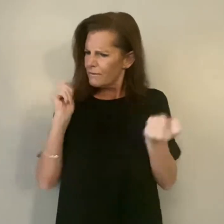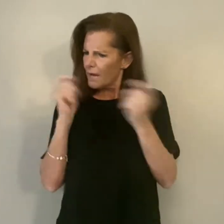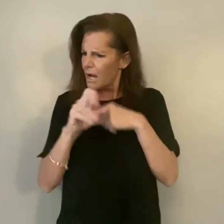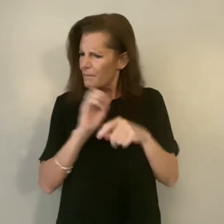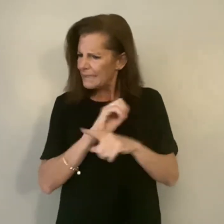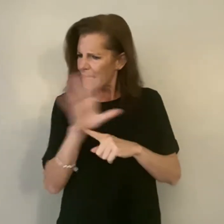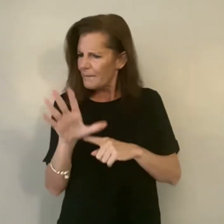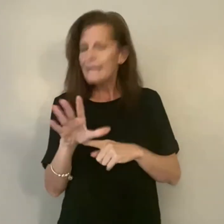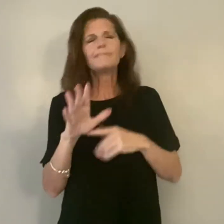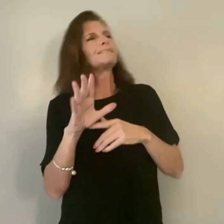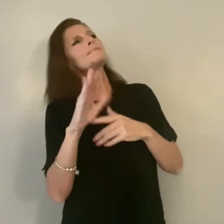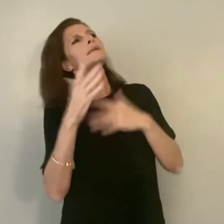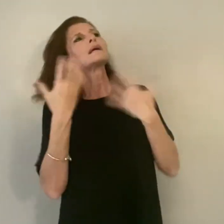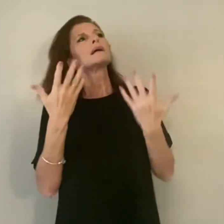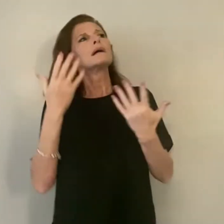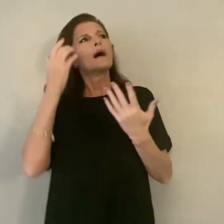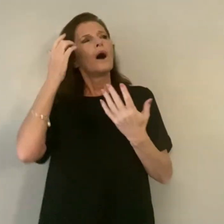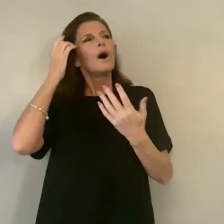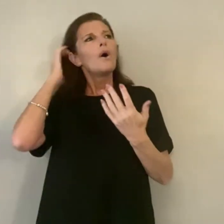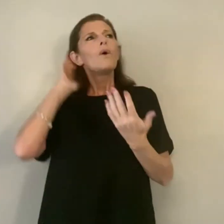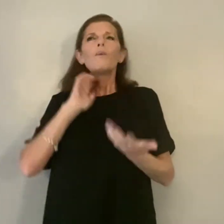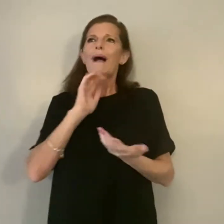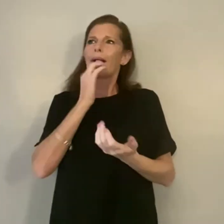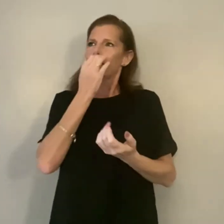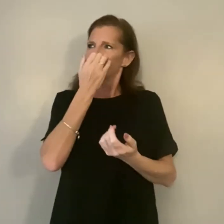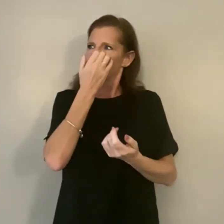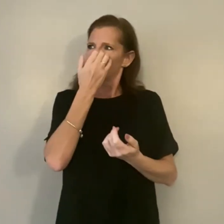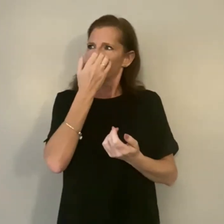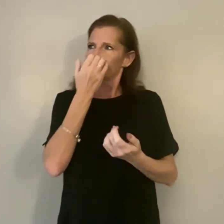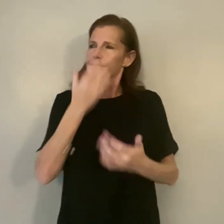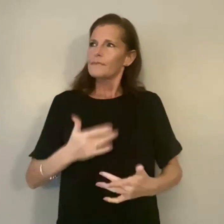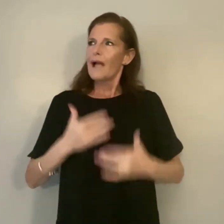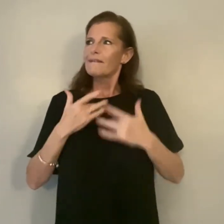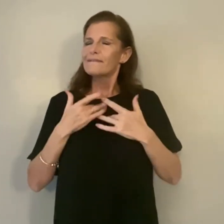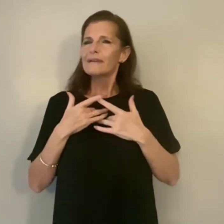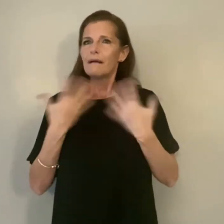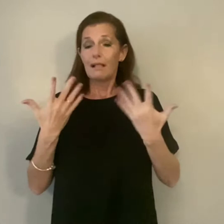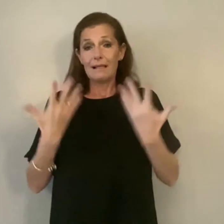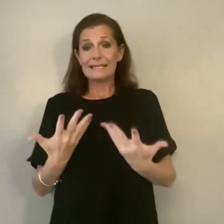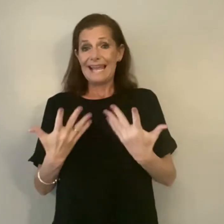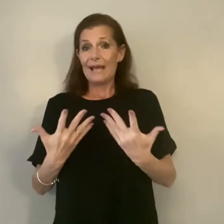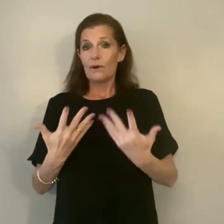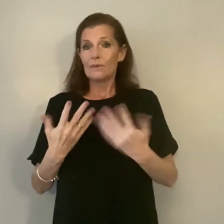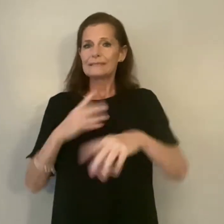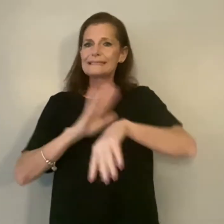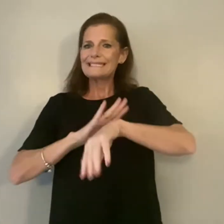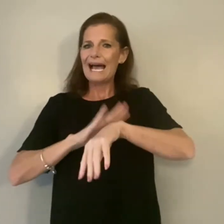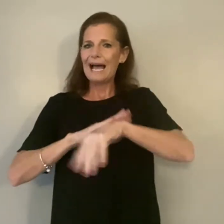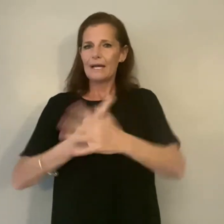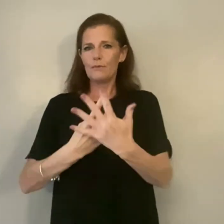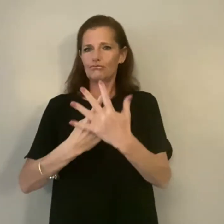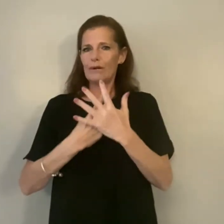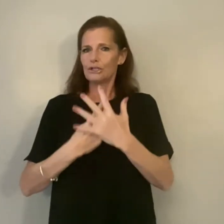is all I think yah. And in that respect, I think what we're seeing is pressure on decision-making timelines.